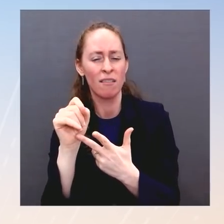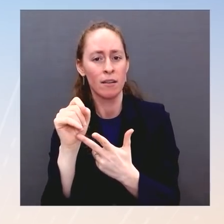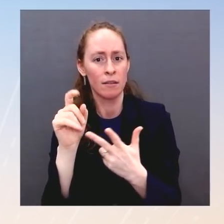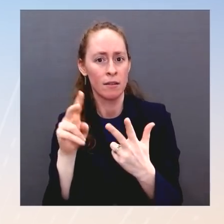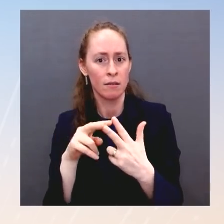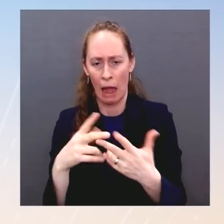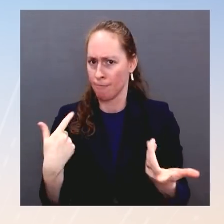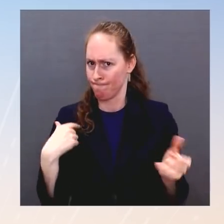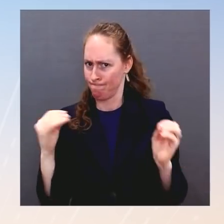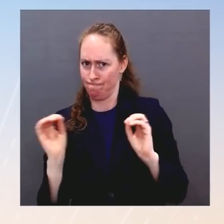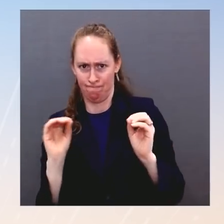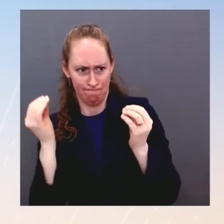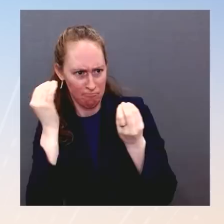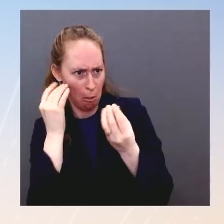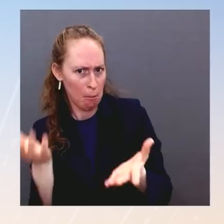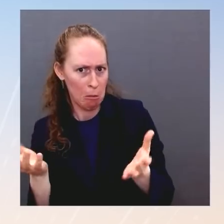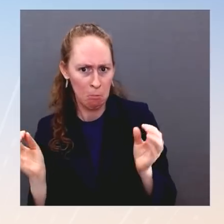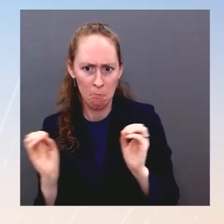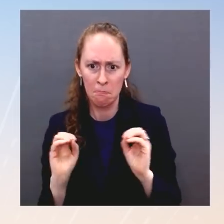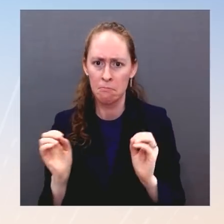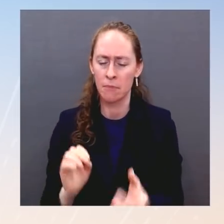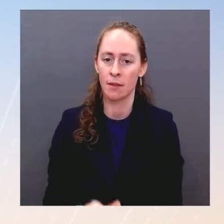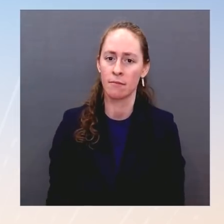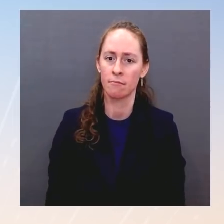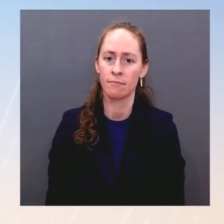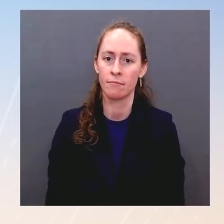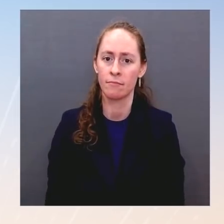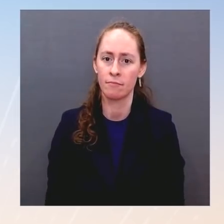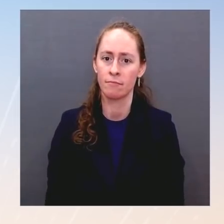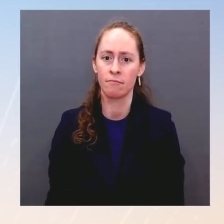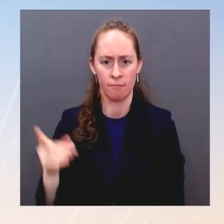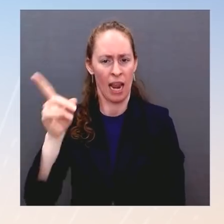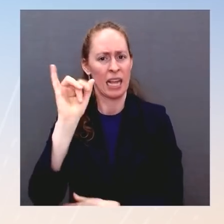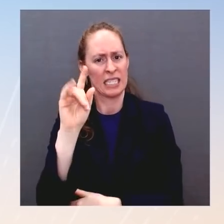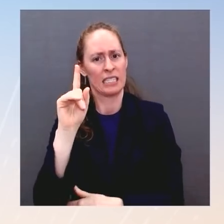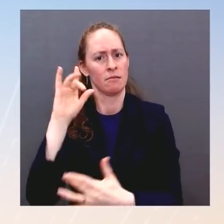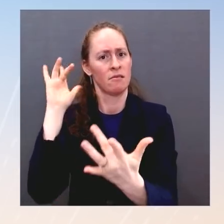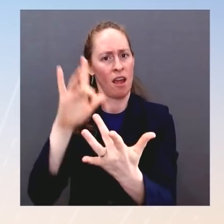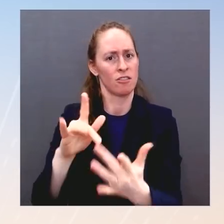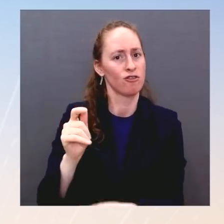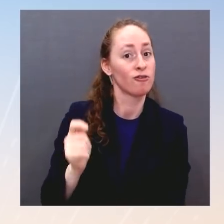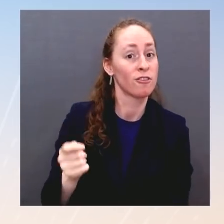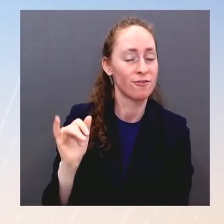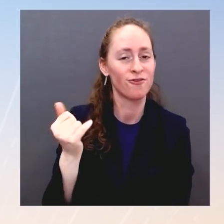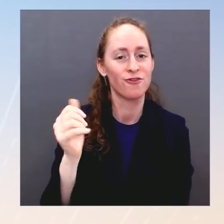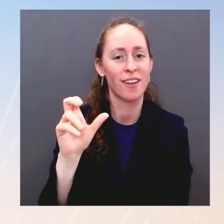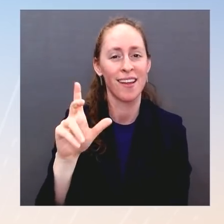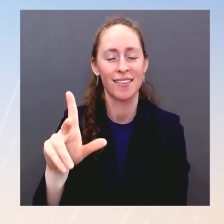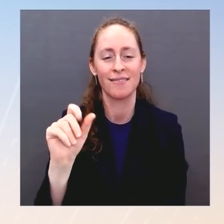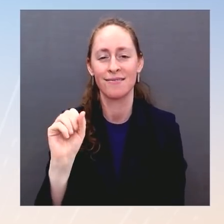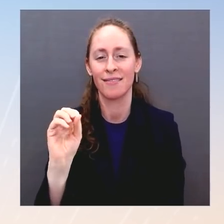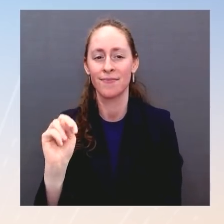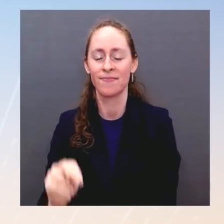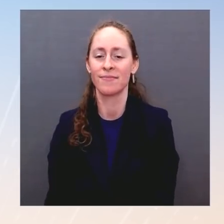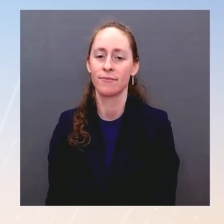Go ahead. The Press: Thank you, Jen. The State Department just said, about the U.S. and Russia, that there are still some areas